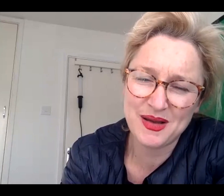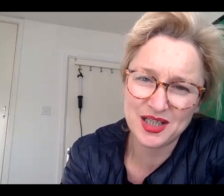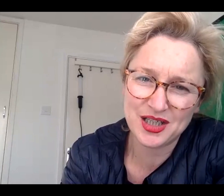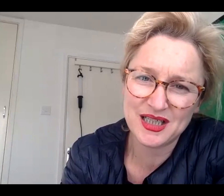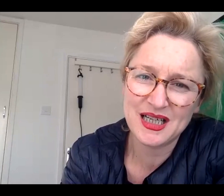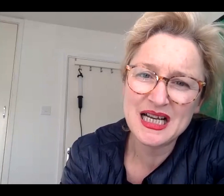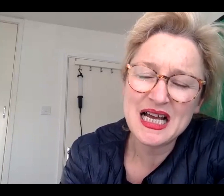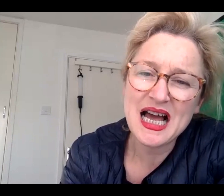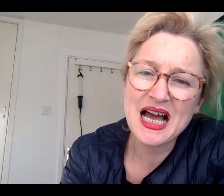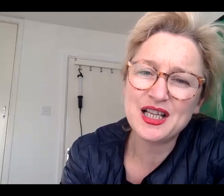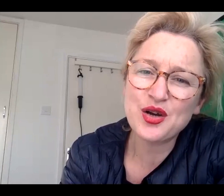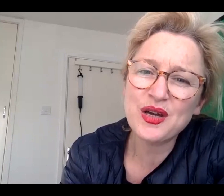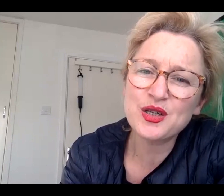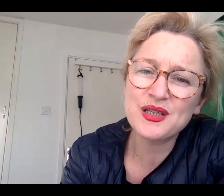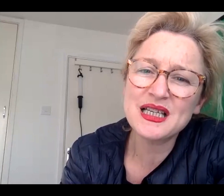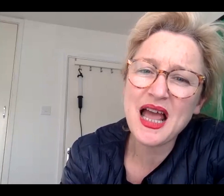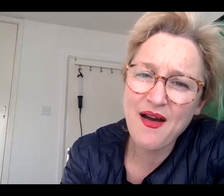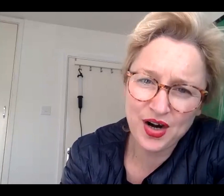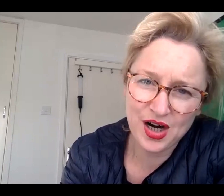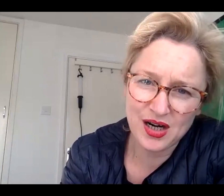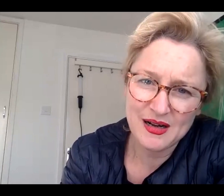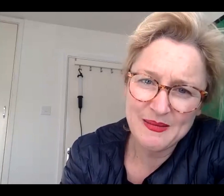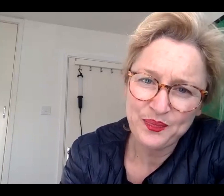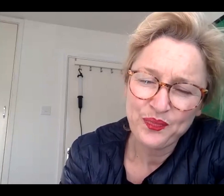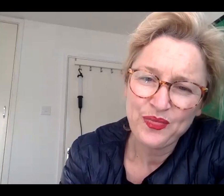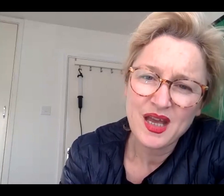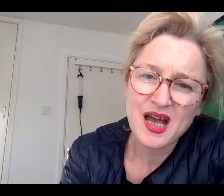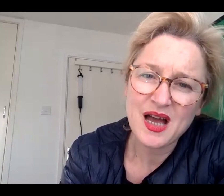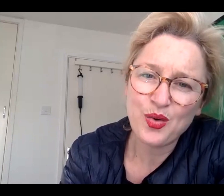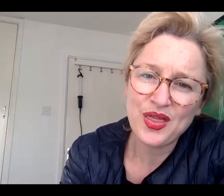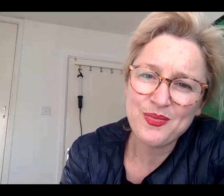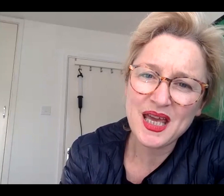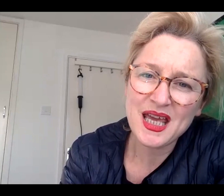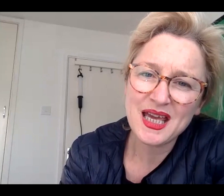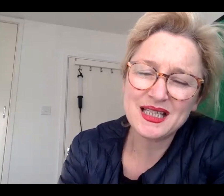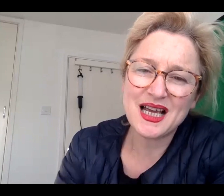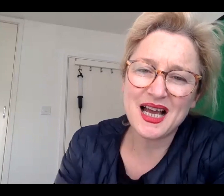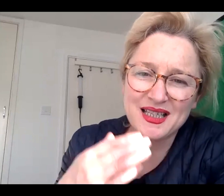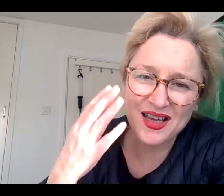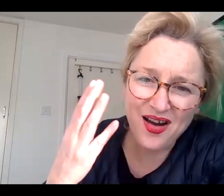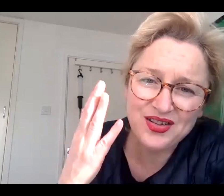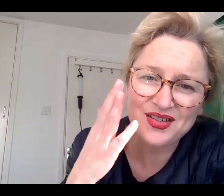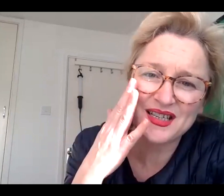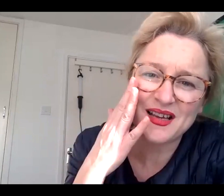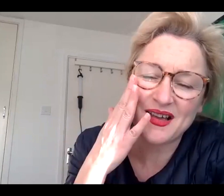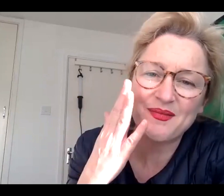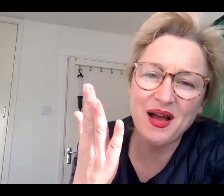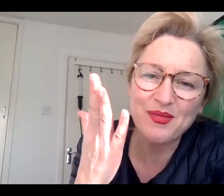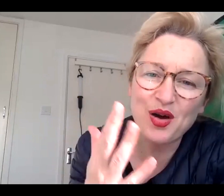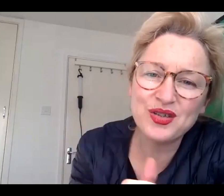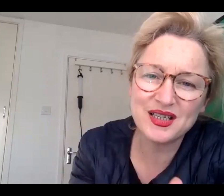the wall and smash it. So it was never with me as the artist and I'm loath to